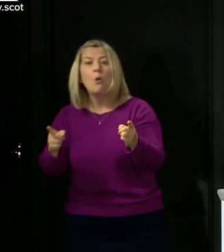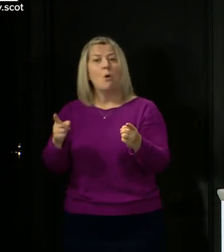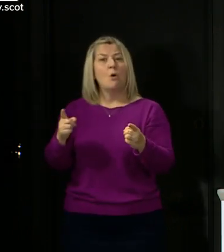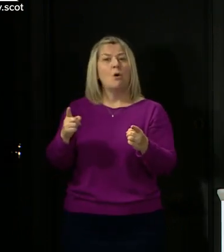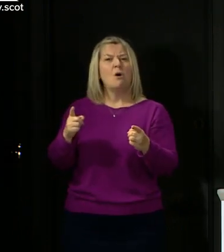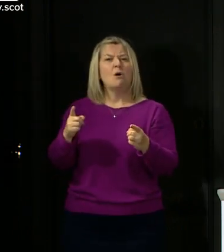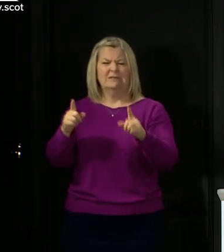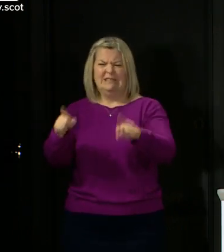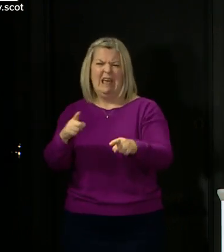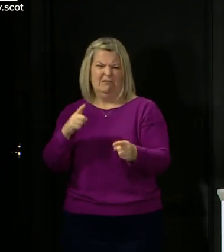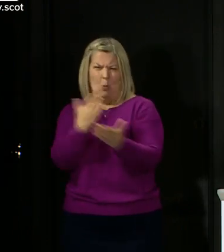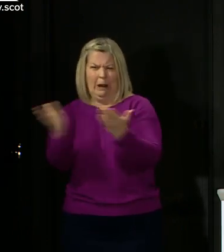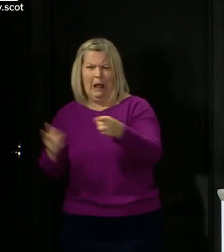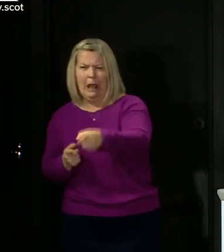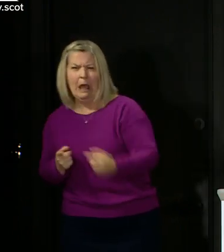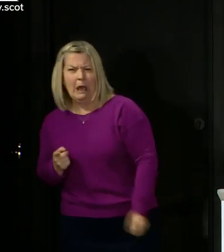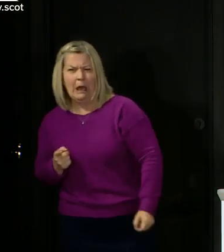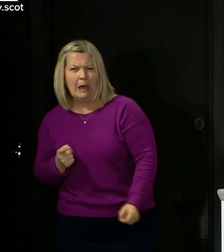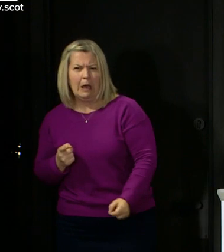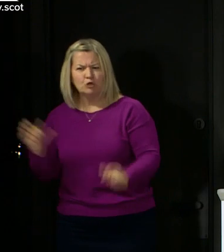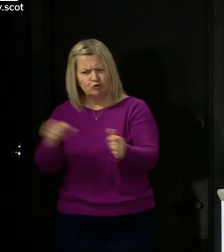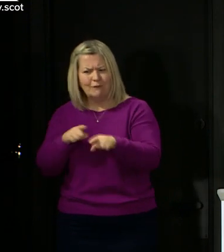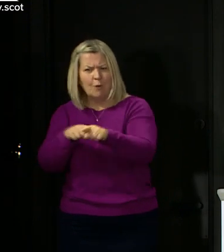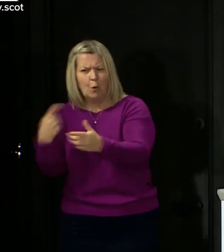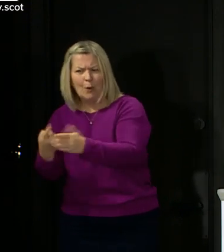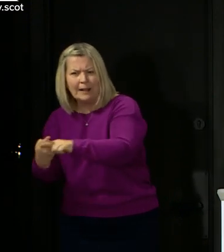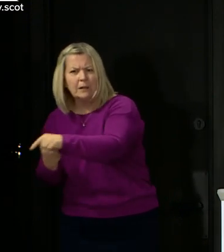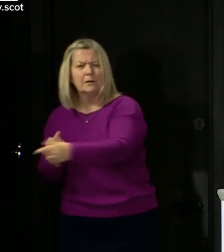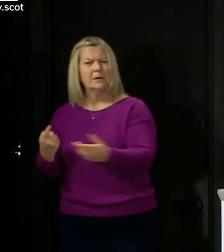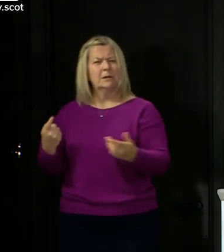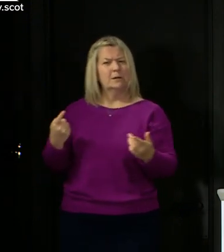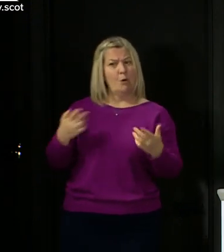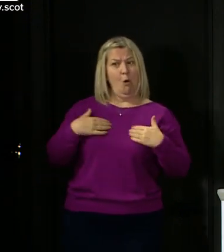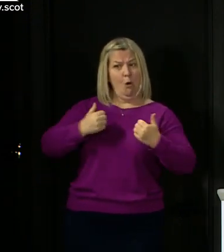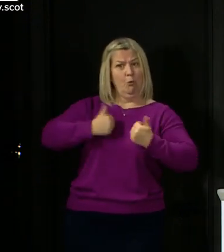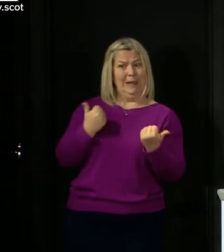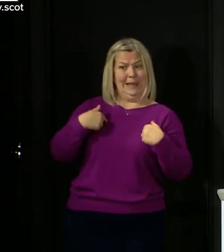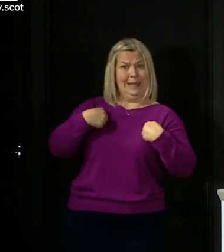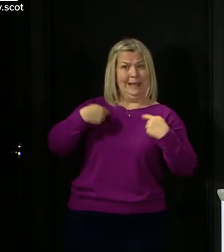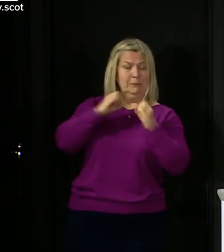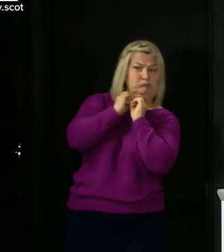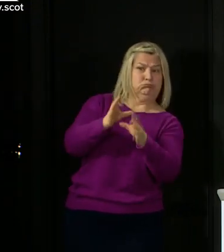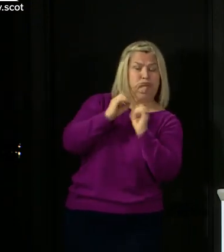unclear in what we are asking people to do - or if we give a misleading impression that